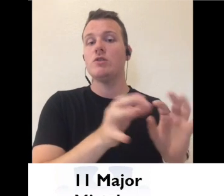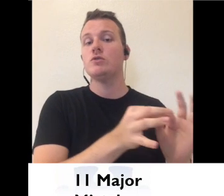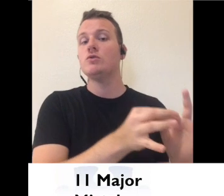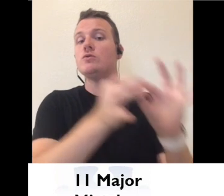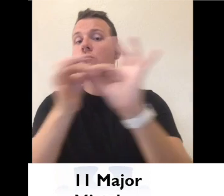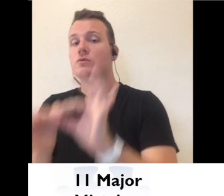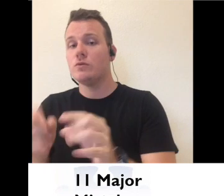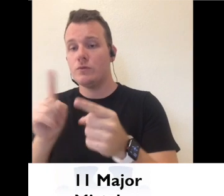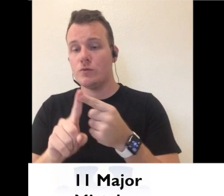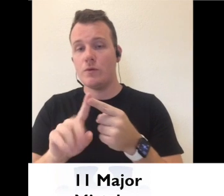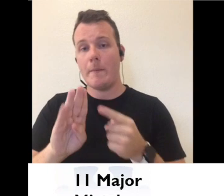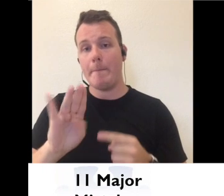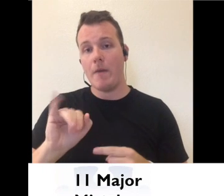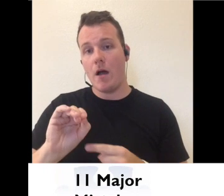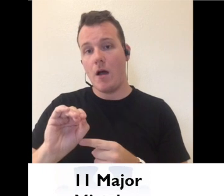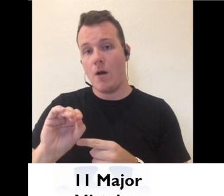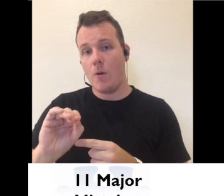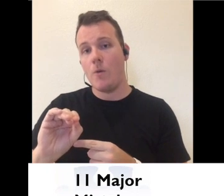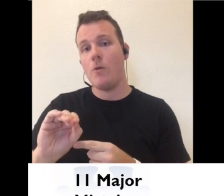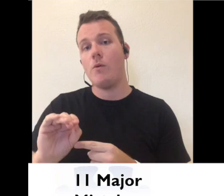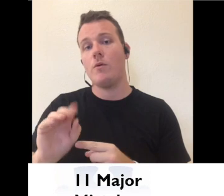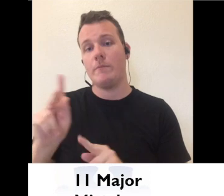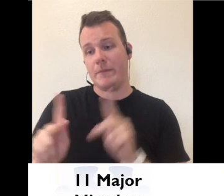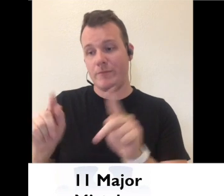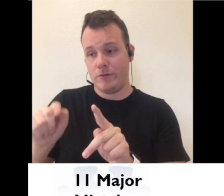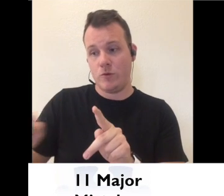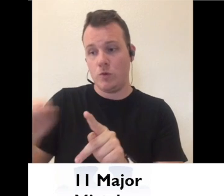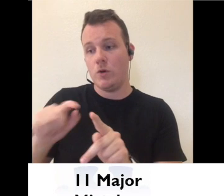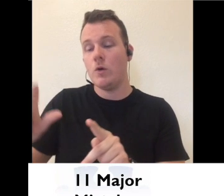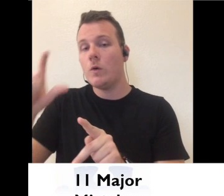the biographies of the individuals that are working in the